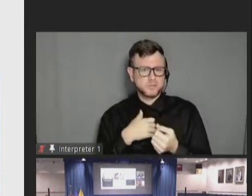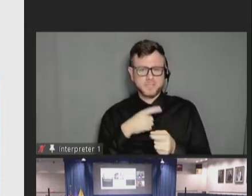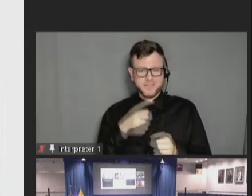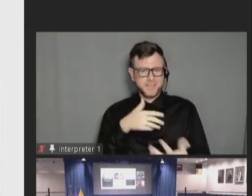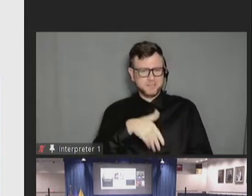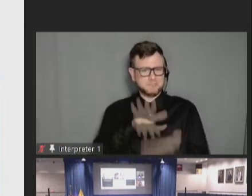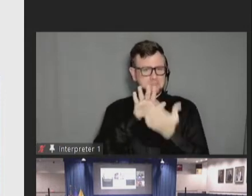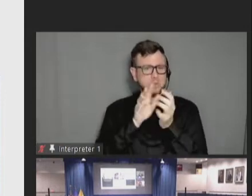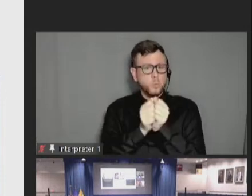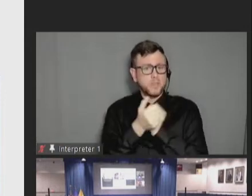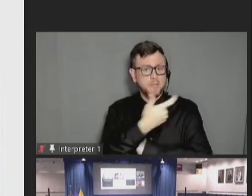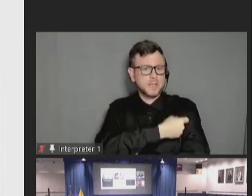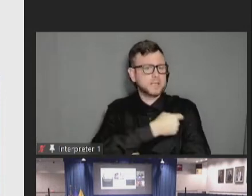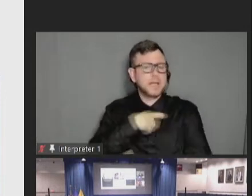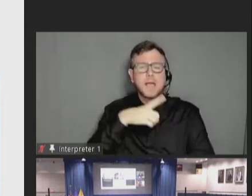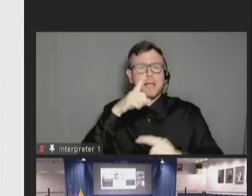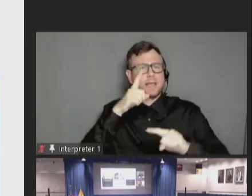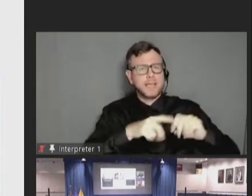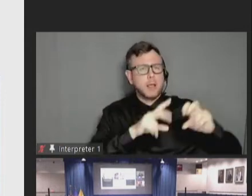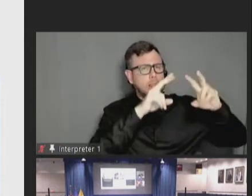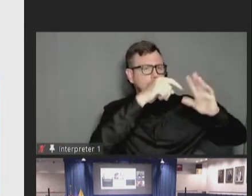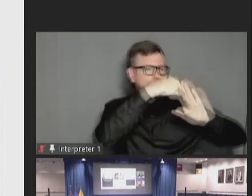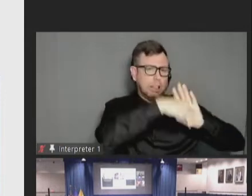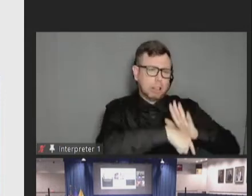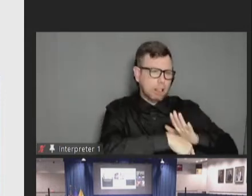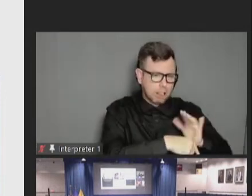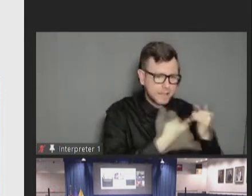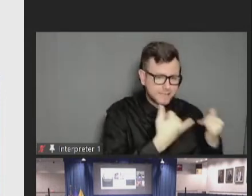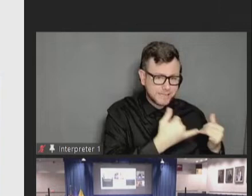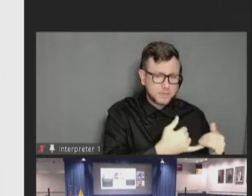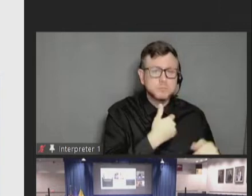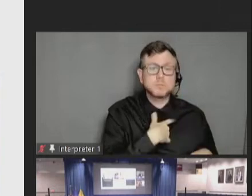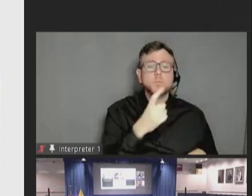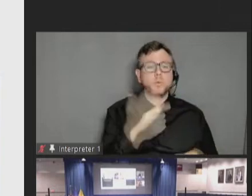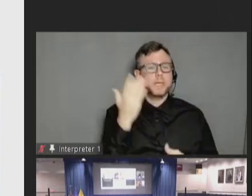time to unpack that here, but I just want to say we missed a number of opportunities.